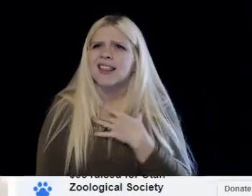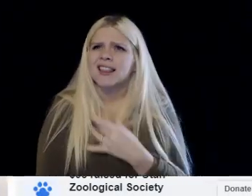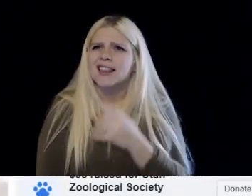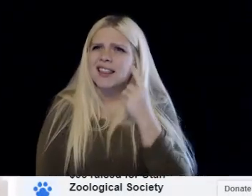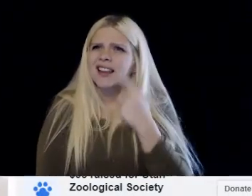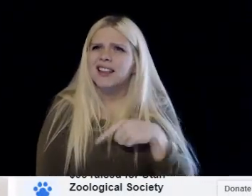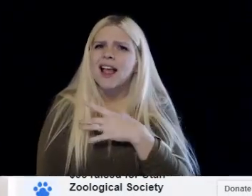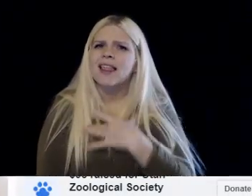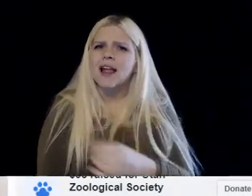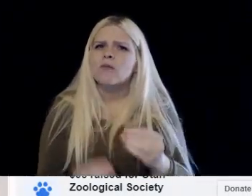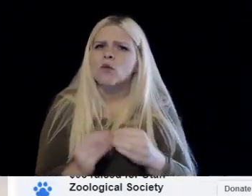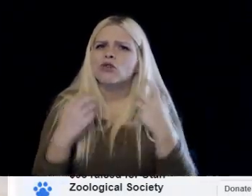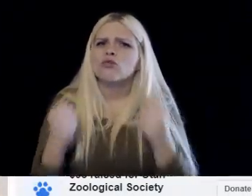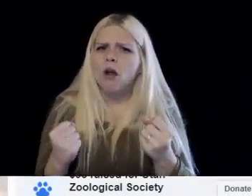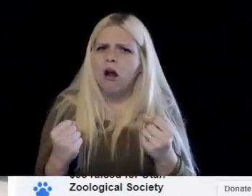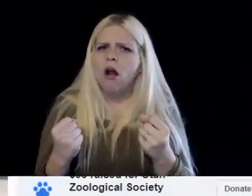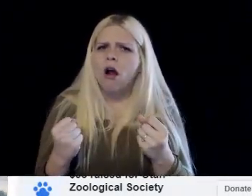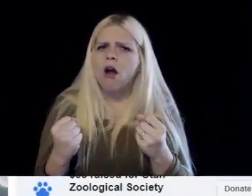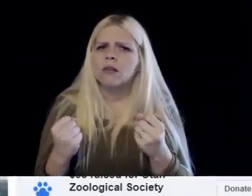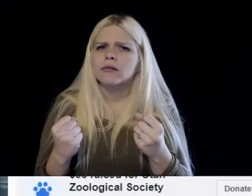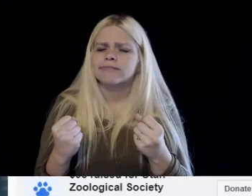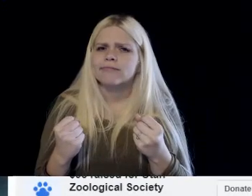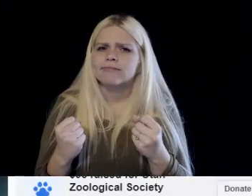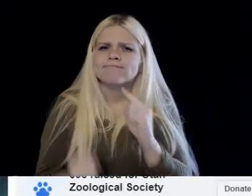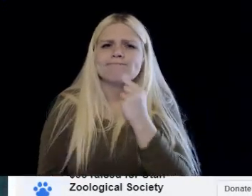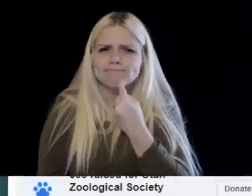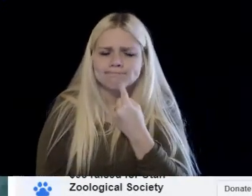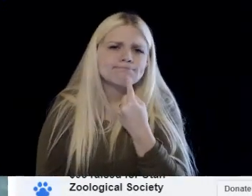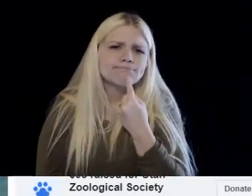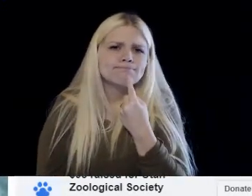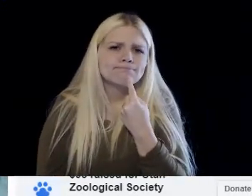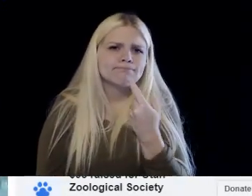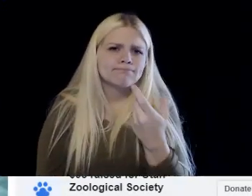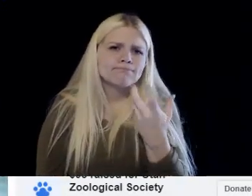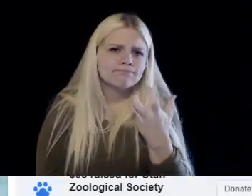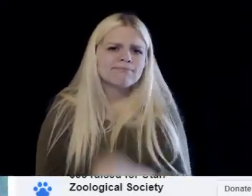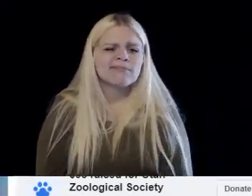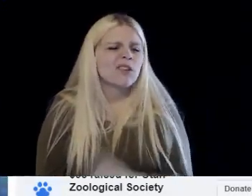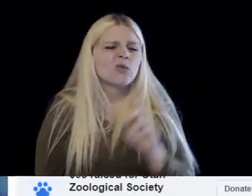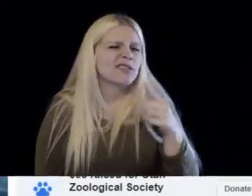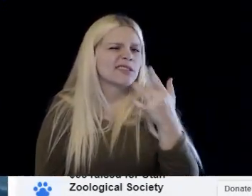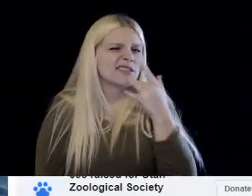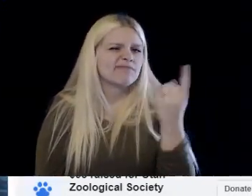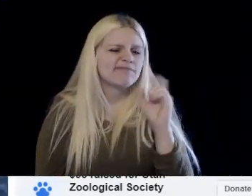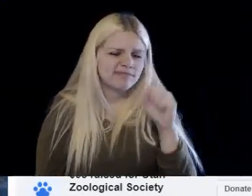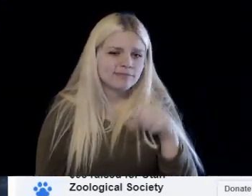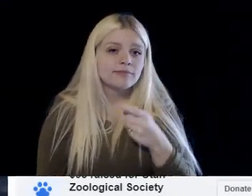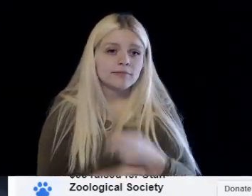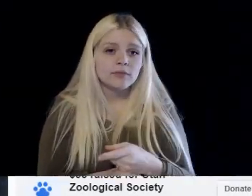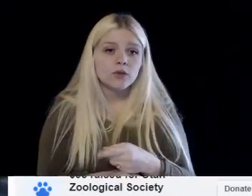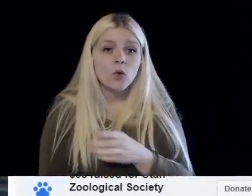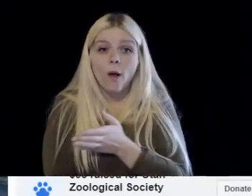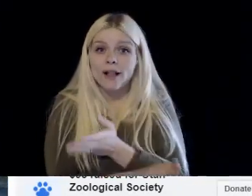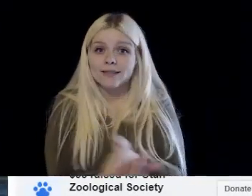Erica: Okay. Michelle: ....the more concentrated we get it. Erica: They just want to taste some- but now the seal- oh here comes some seals. I was